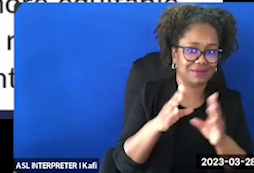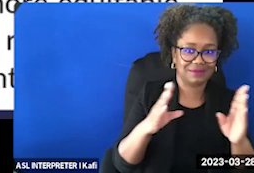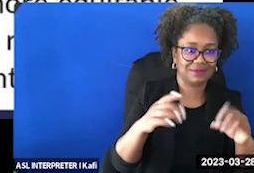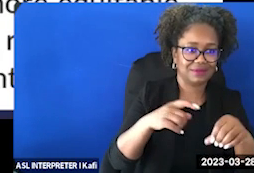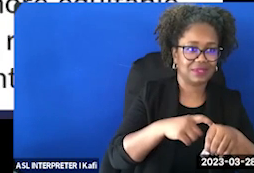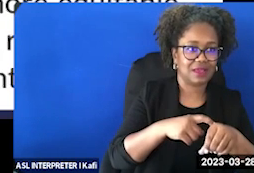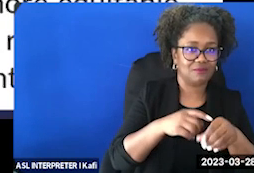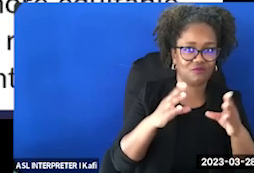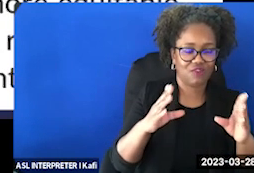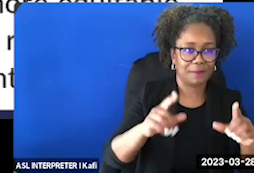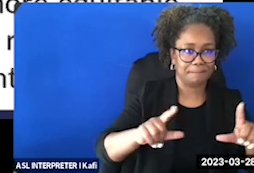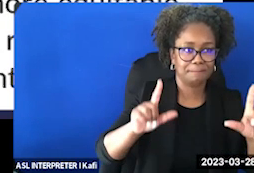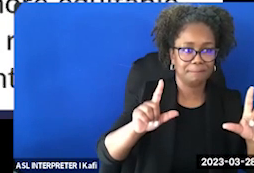Debbie Stine, Science & Technology Policy Academy: So sorry.